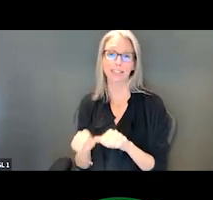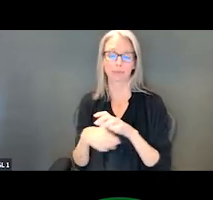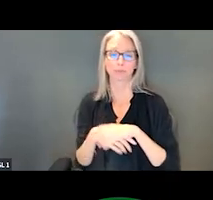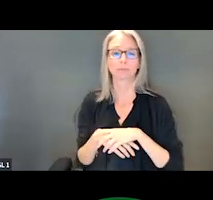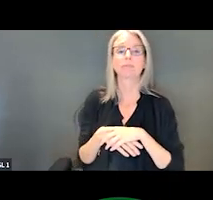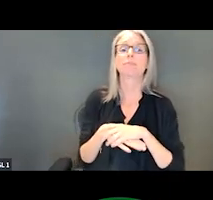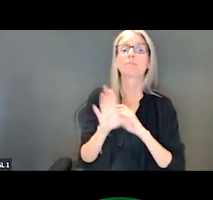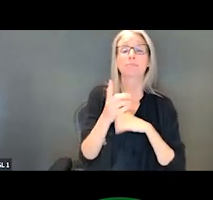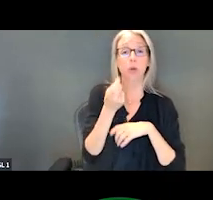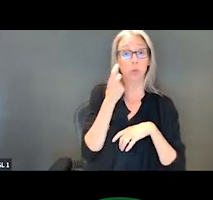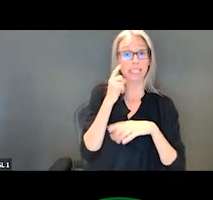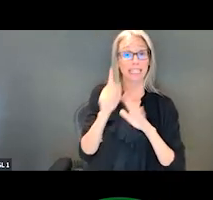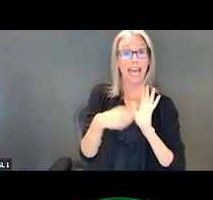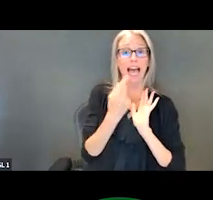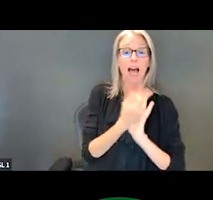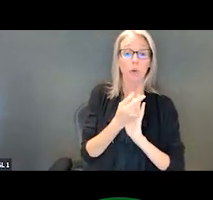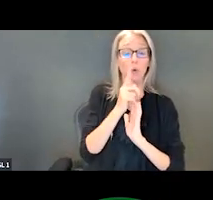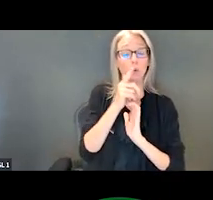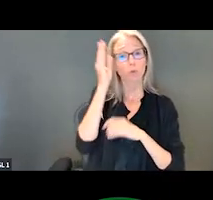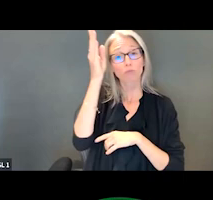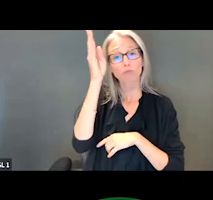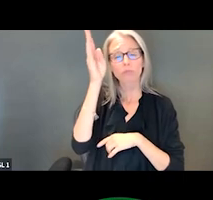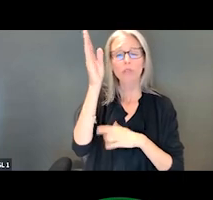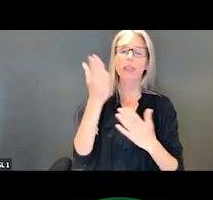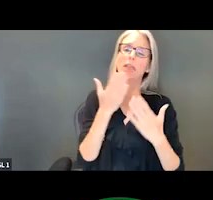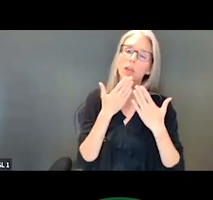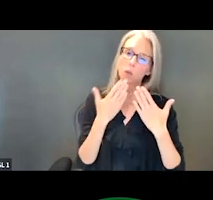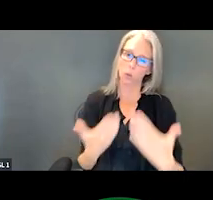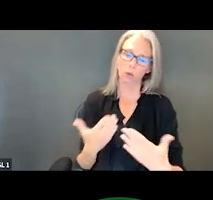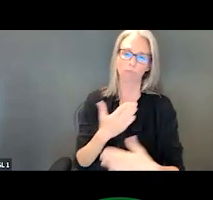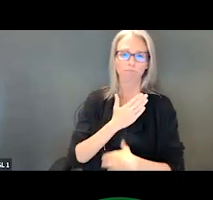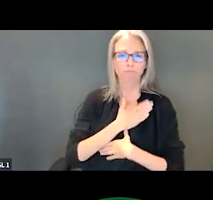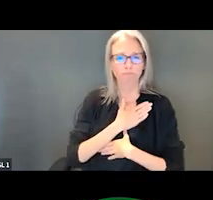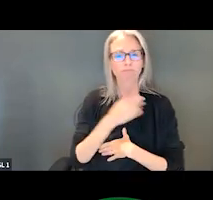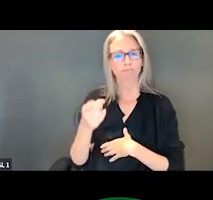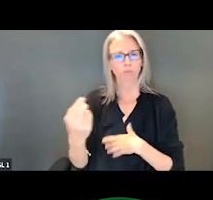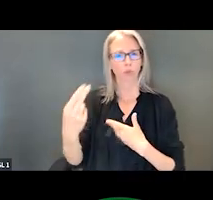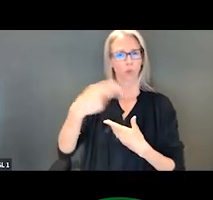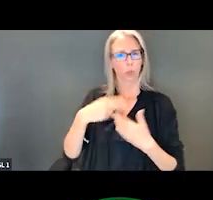That you're doing to improve park accessibility. We are now going to take a slightly longer break.